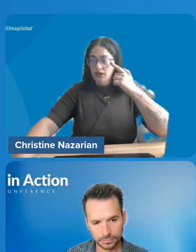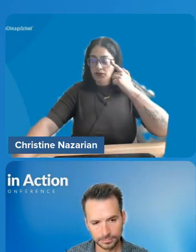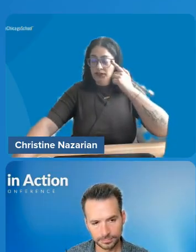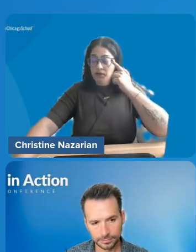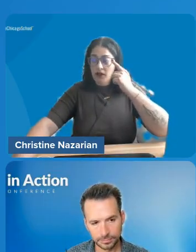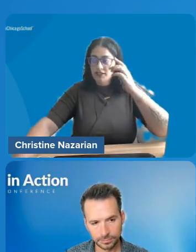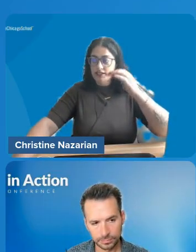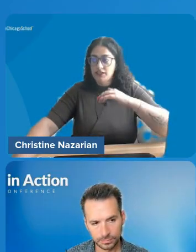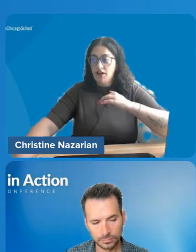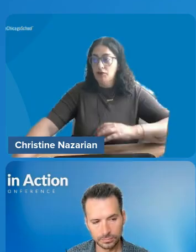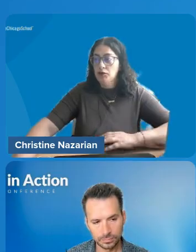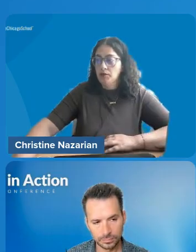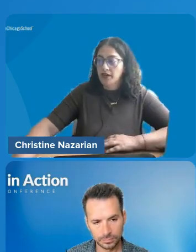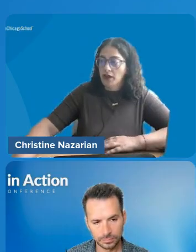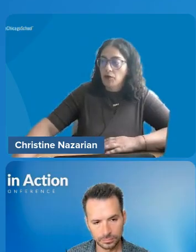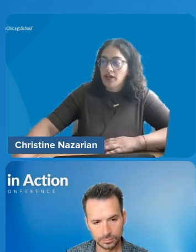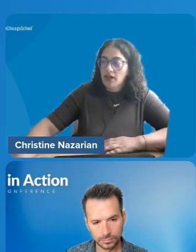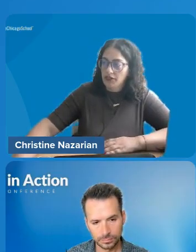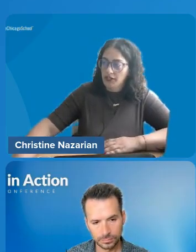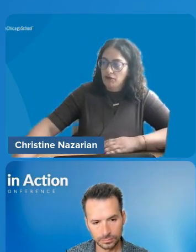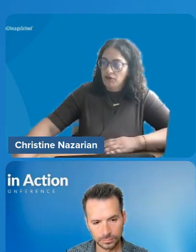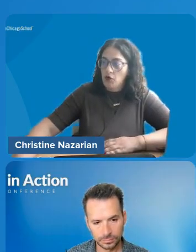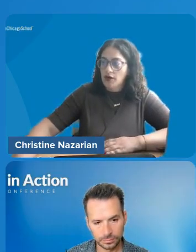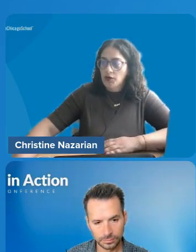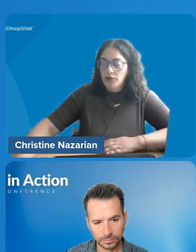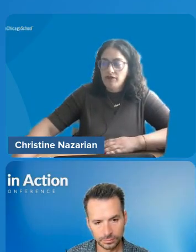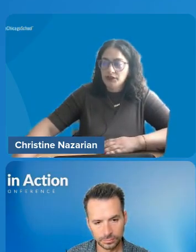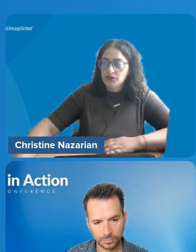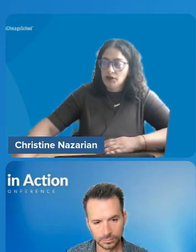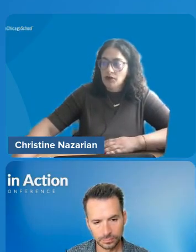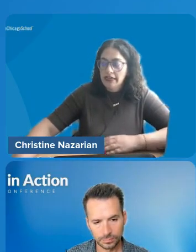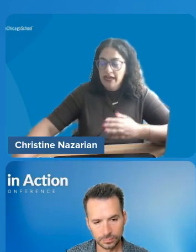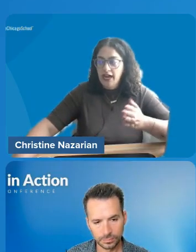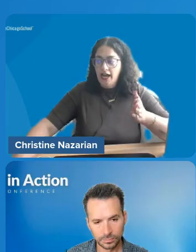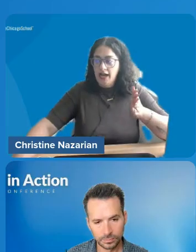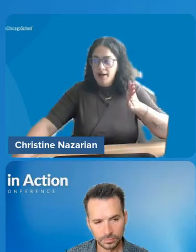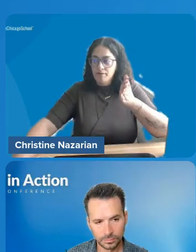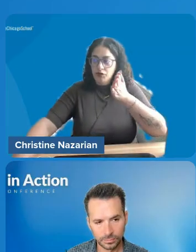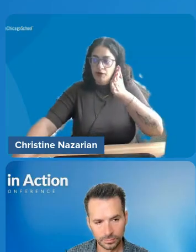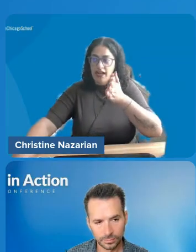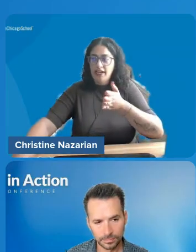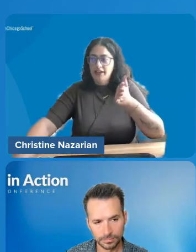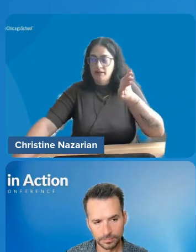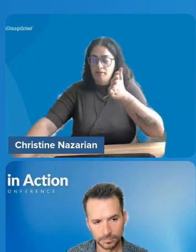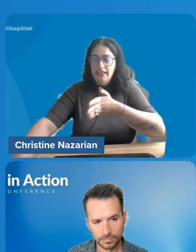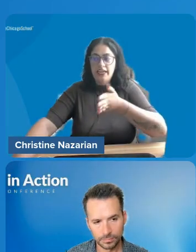responses of the rubric that we are looking for. We've also created beginning,